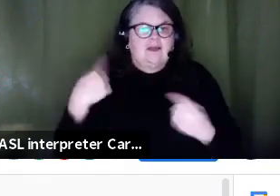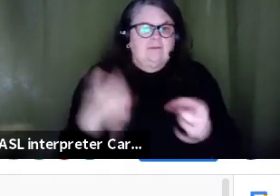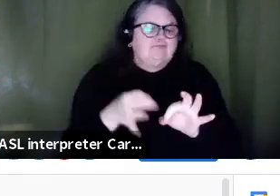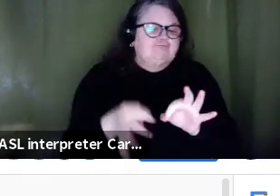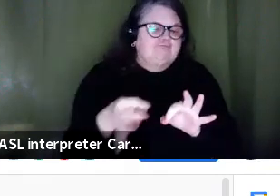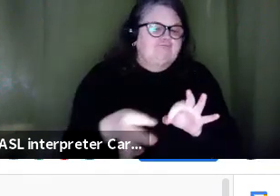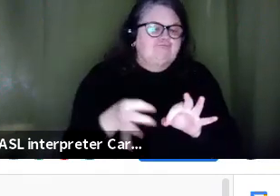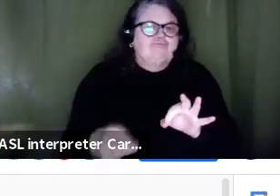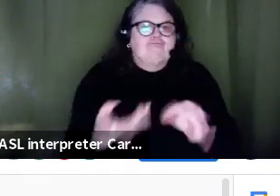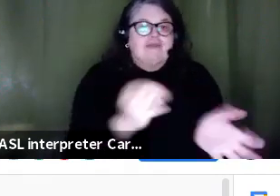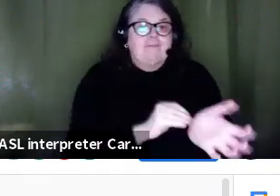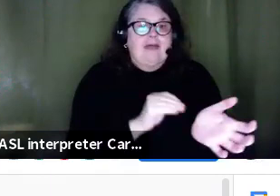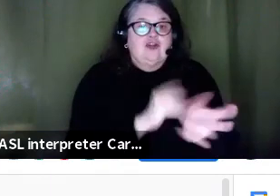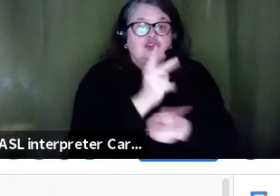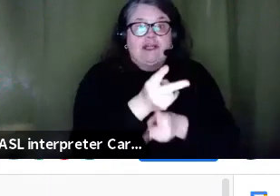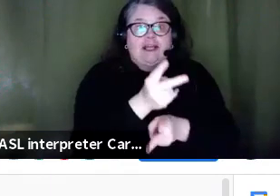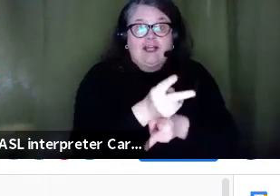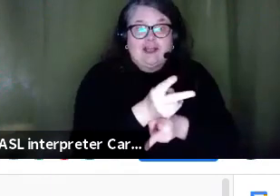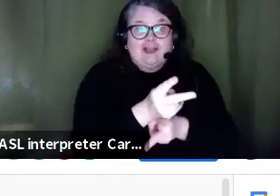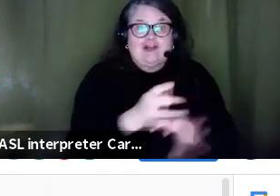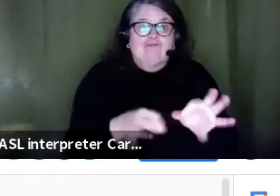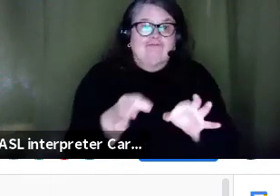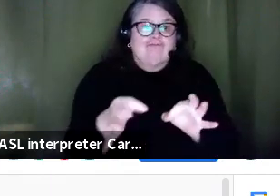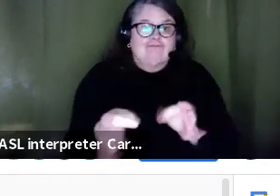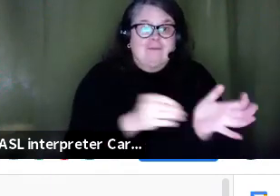individuals that are fat, disabled or people of color